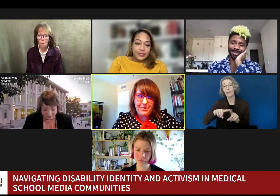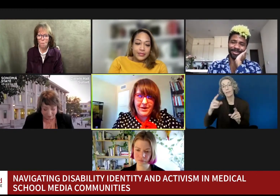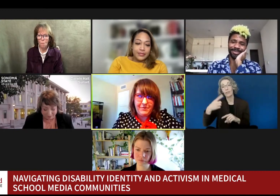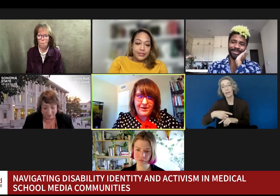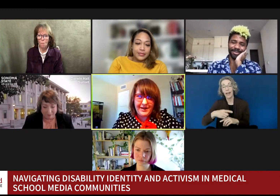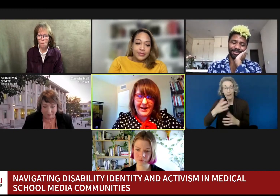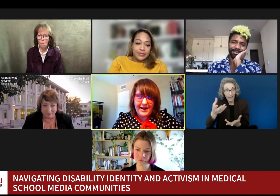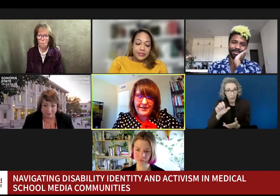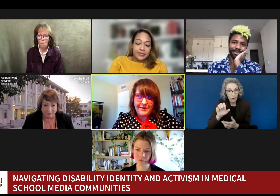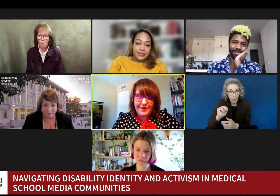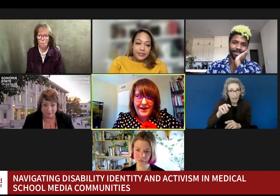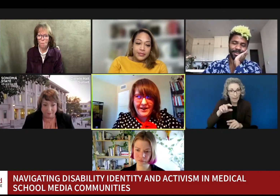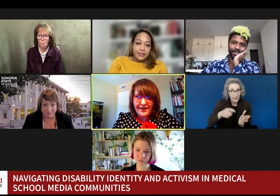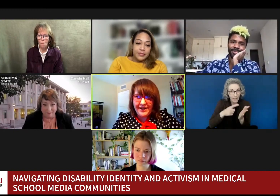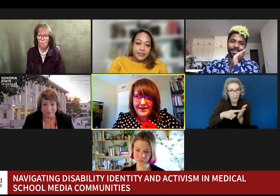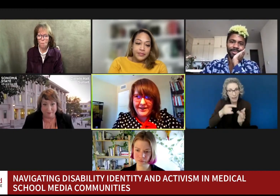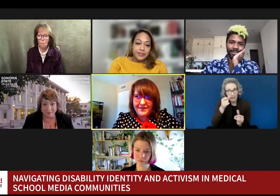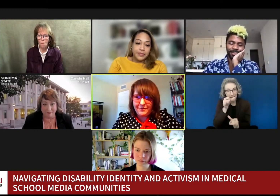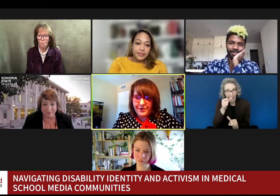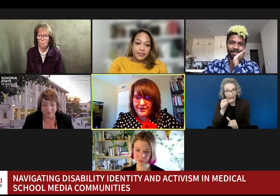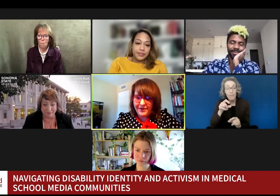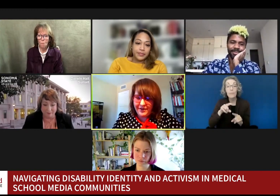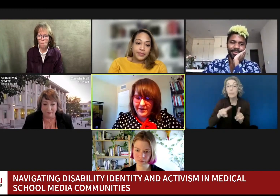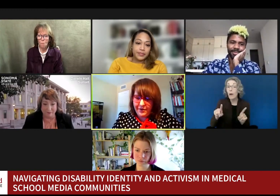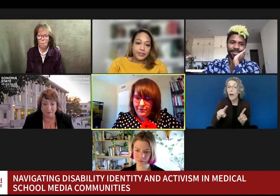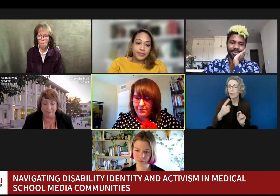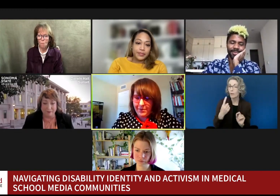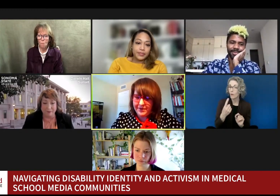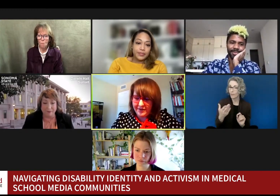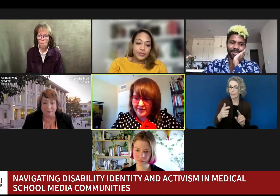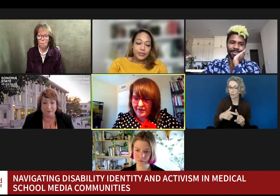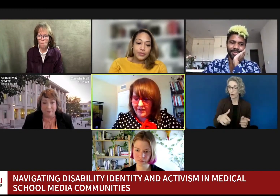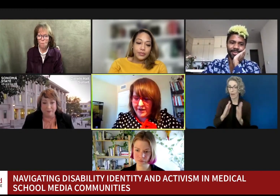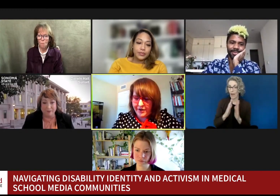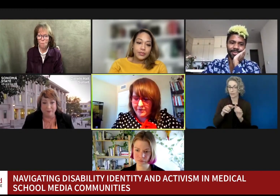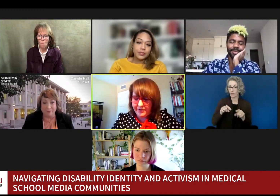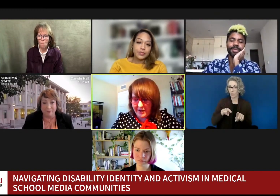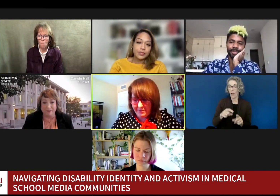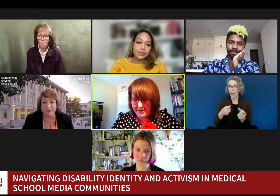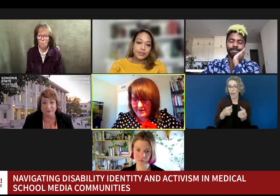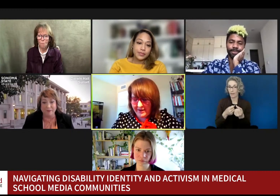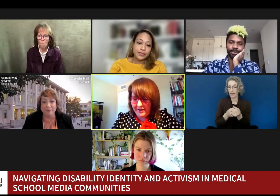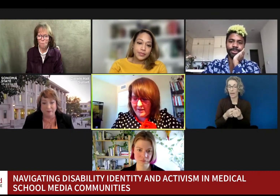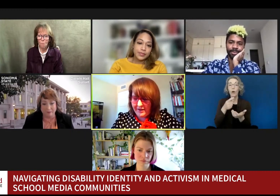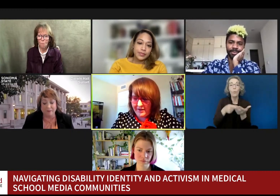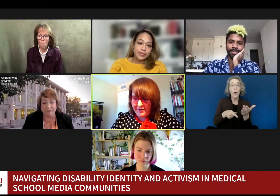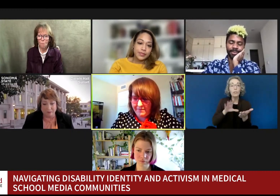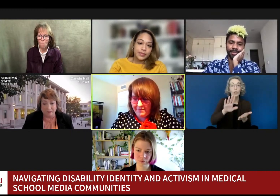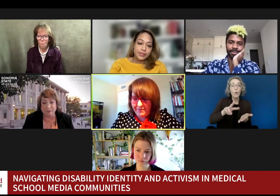But one thing to ask when you're advocating is what purpose does it serve and who is it helping.